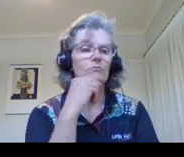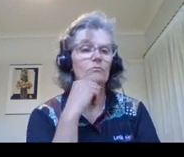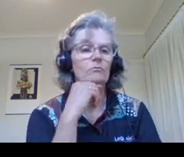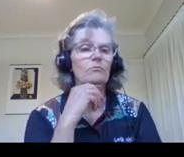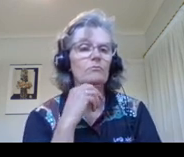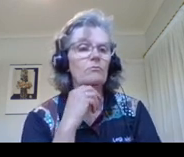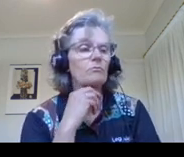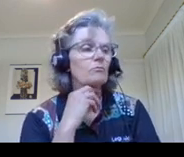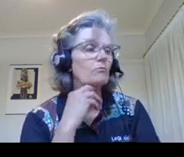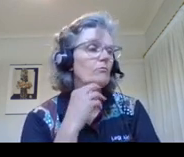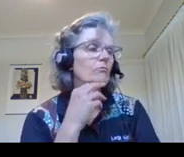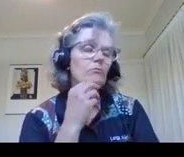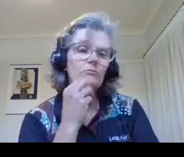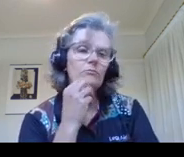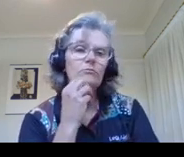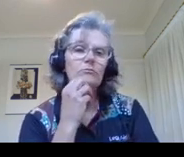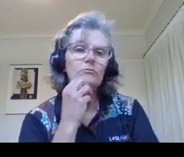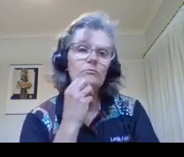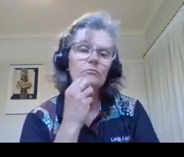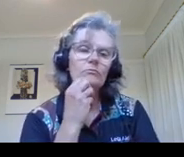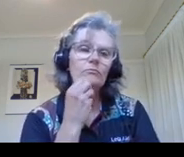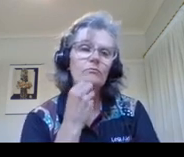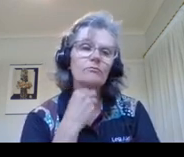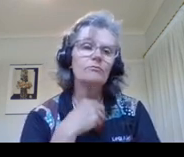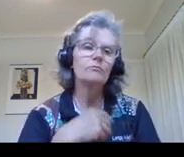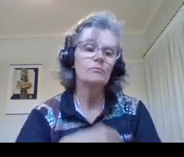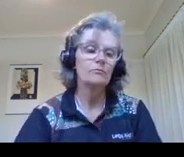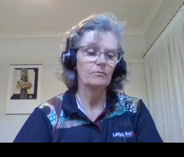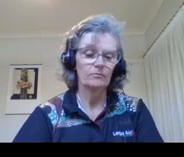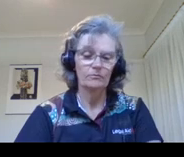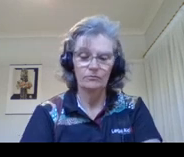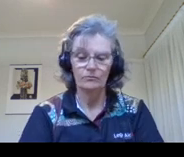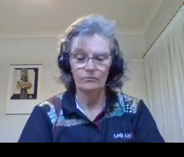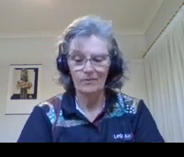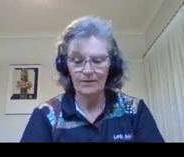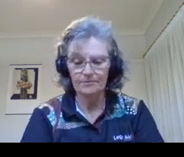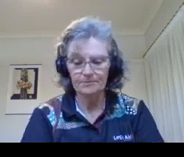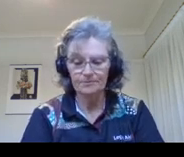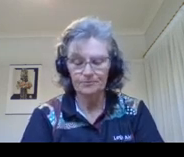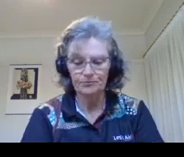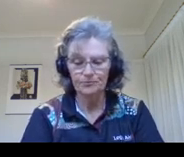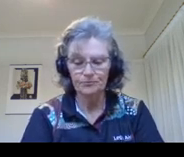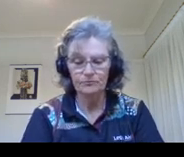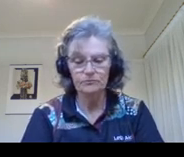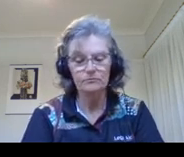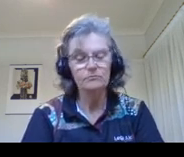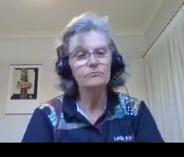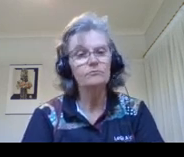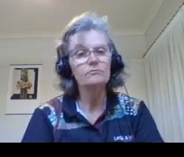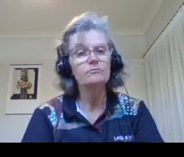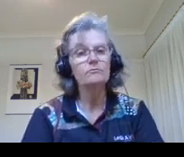have select that you don't want to be part of a particular marketing newsletter and if